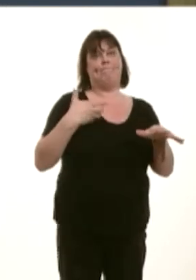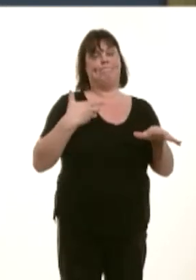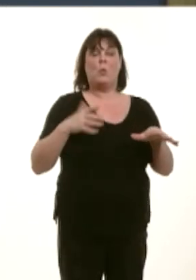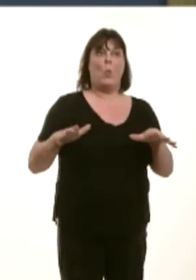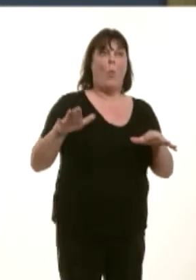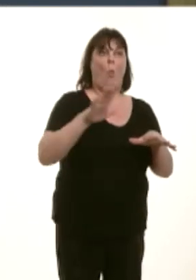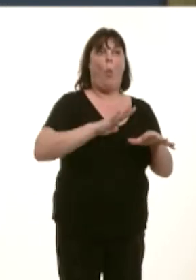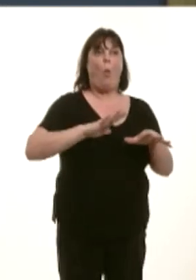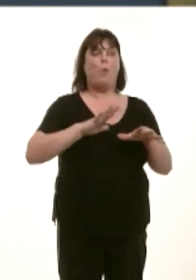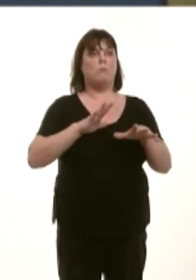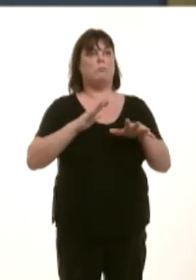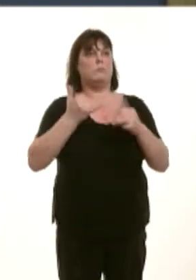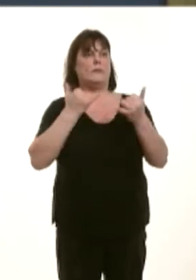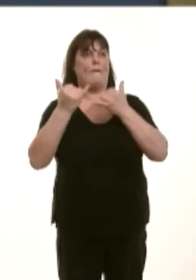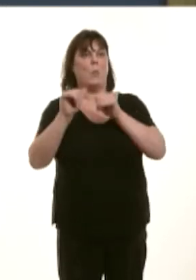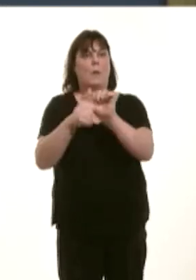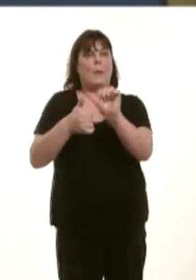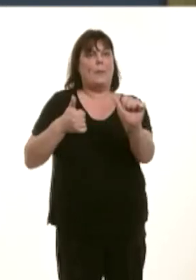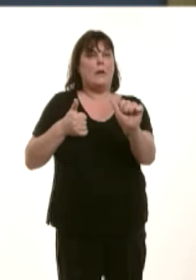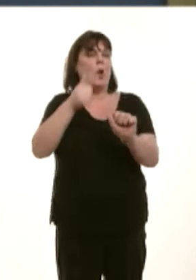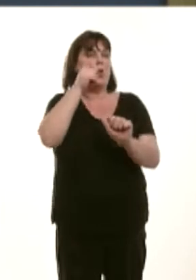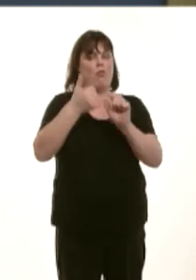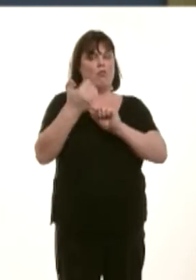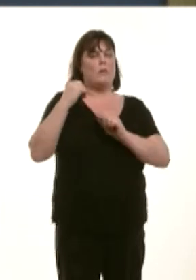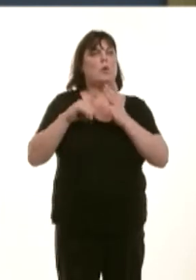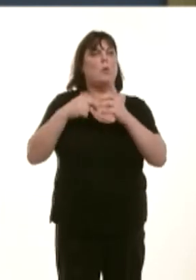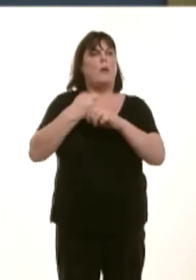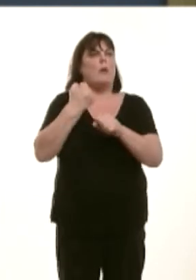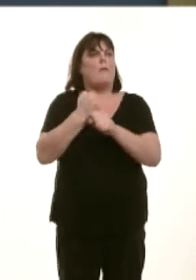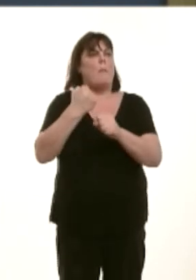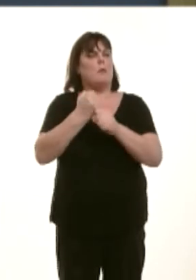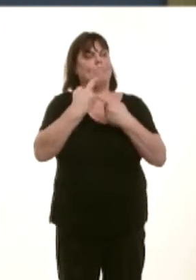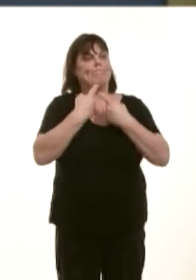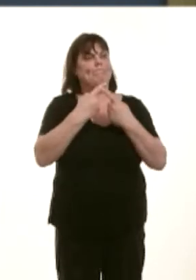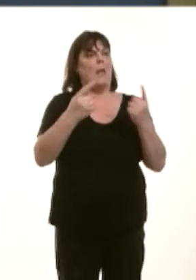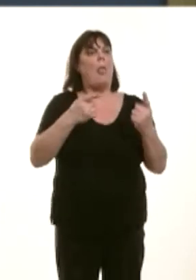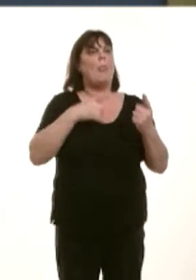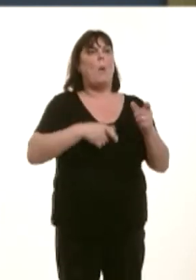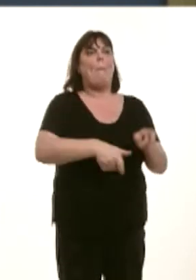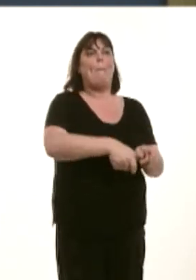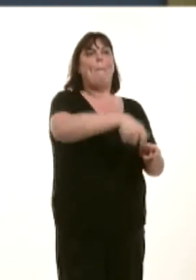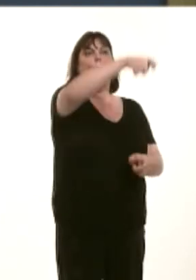Recently, there was a statement by the UK Government about sharing masts in areas where